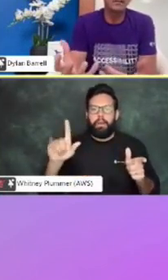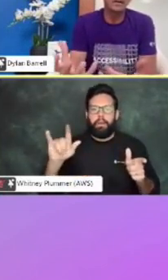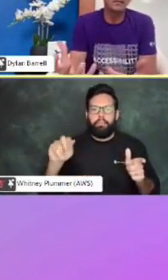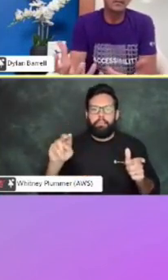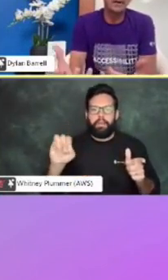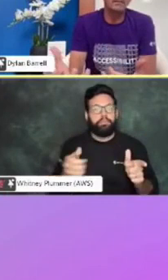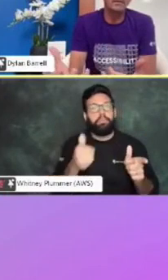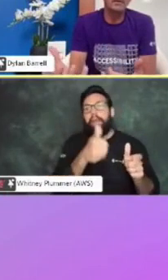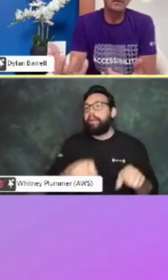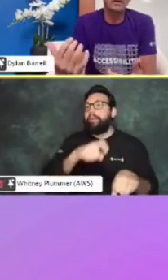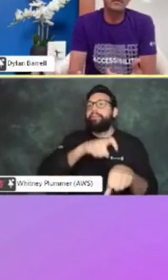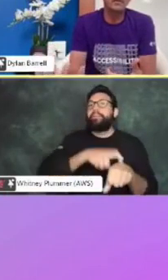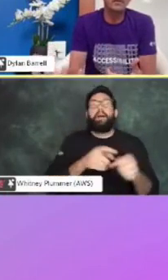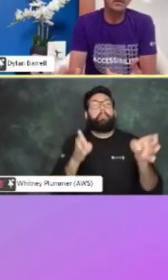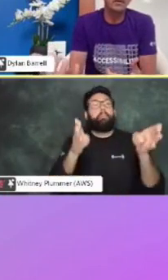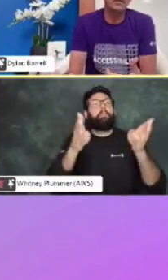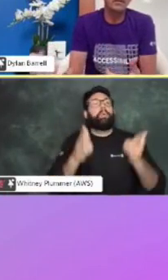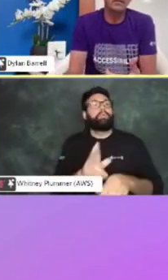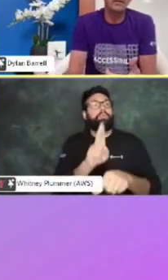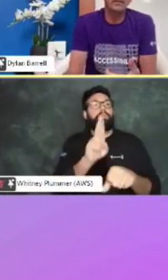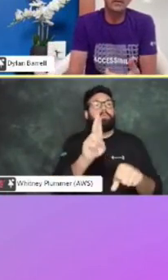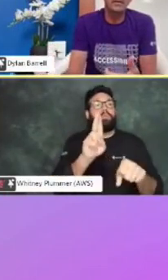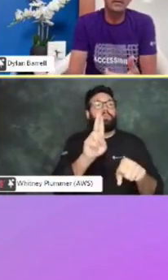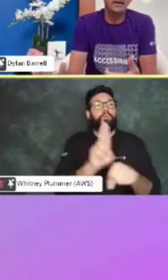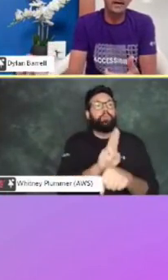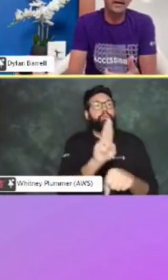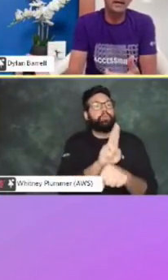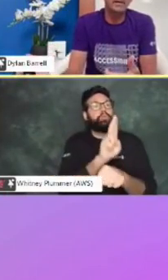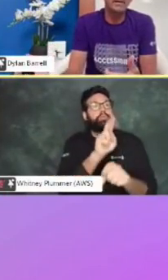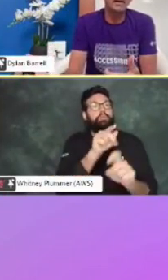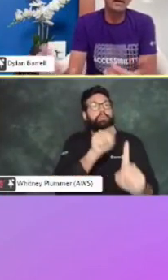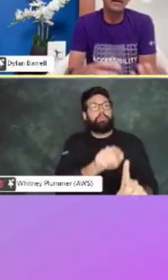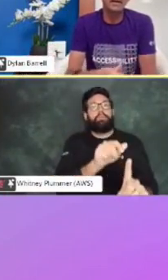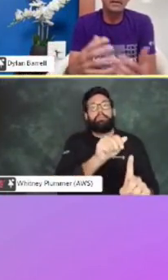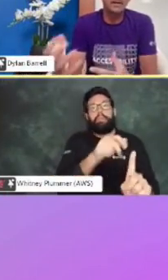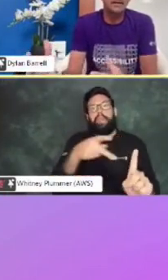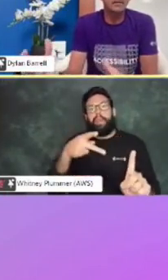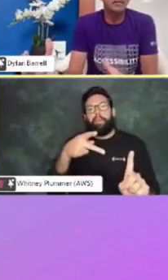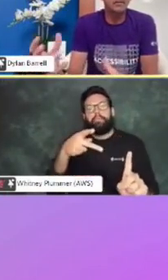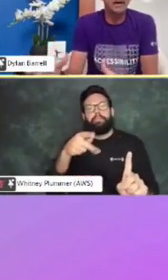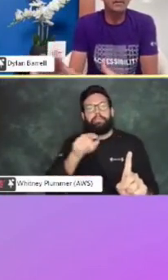we capture a screenshot of the user interface that they're analyzing, it gets sent into a batch,